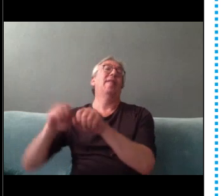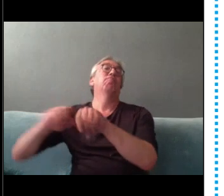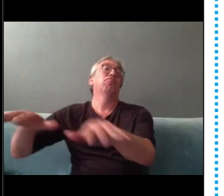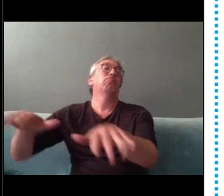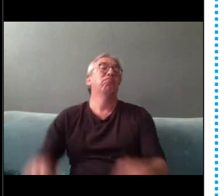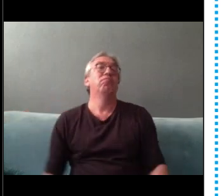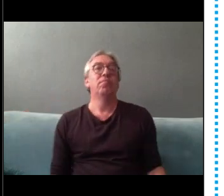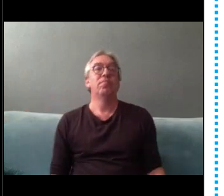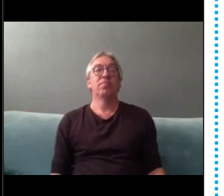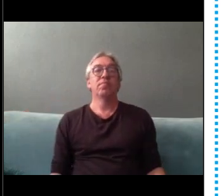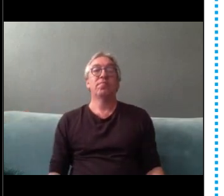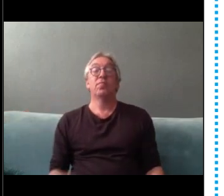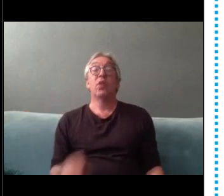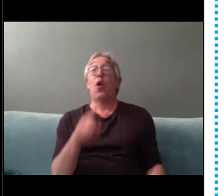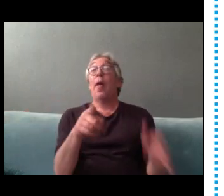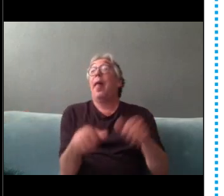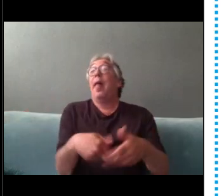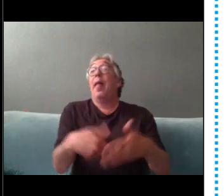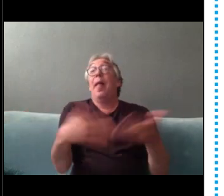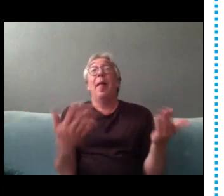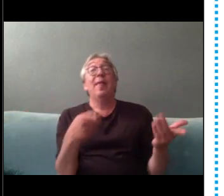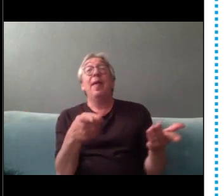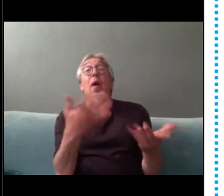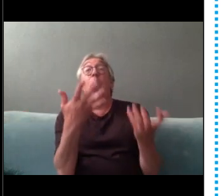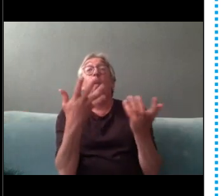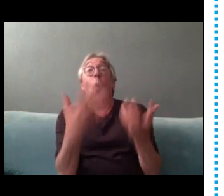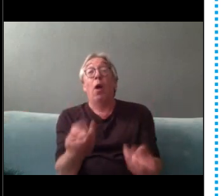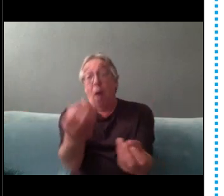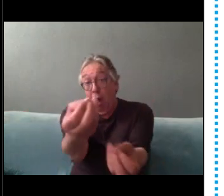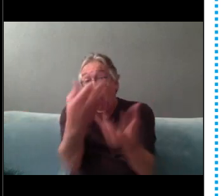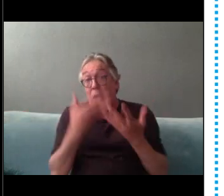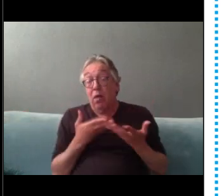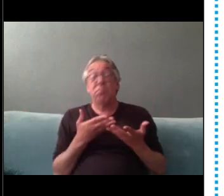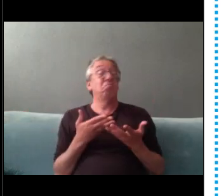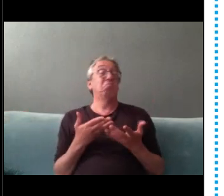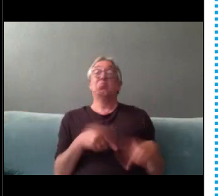This is very useful. In the Commission, the Parliament and the Council